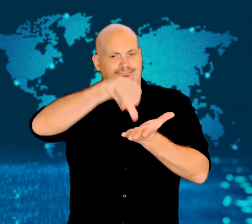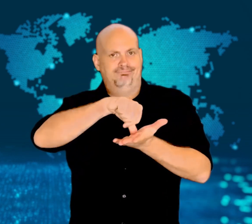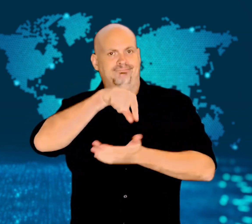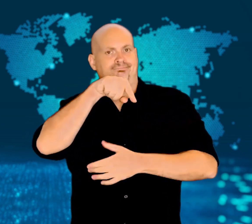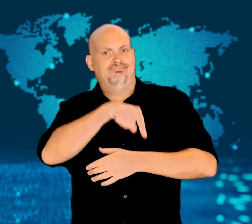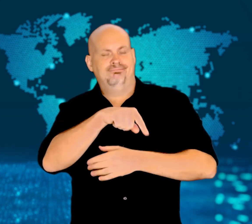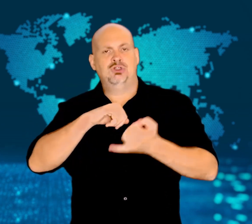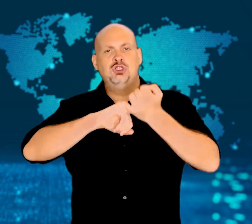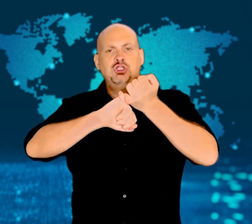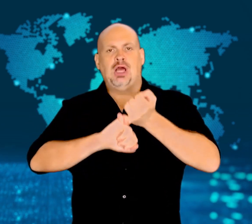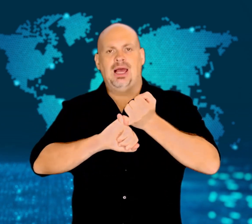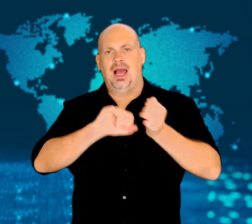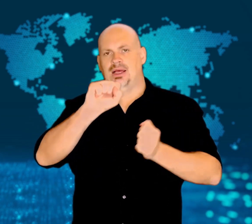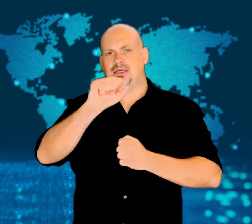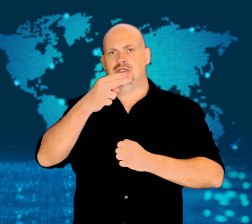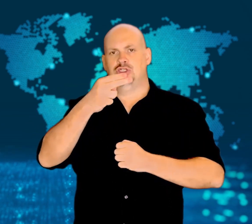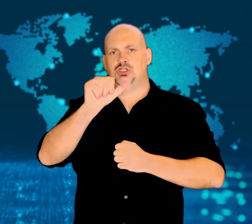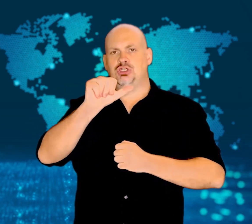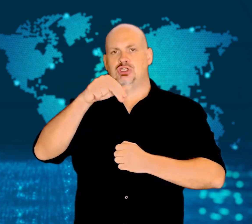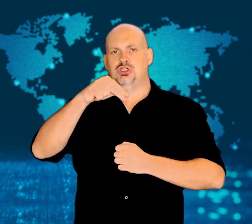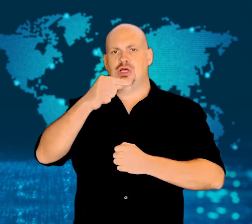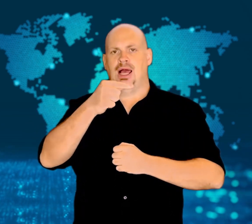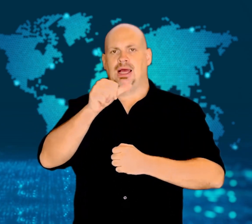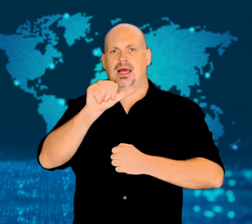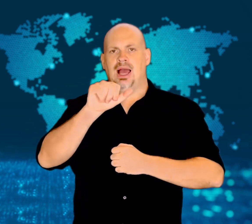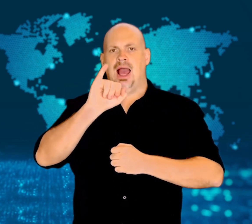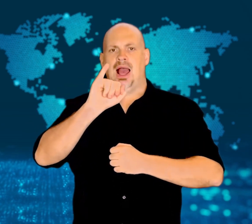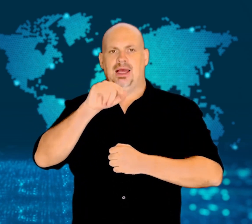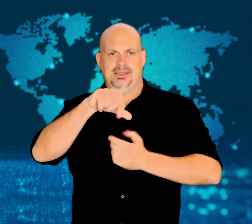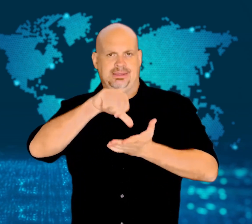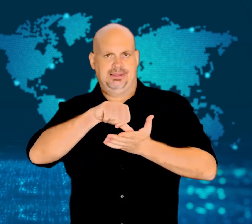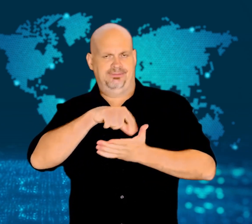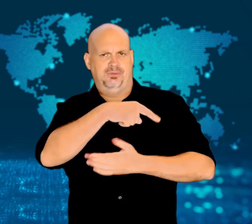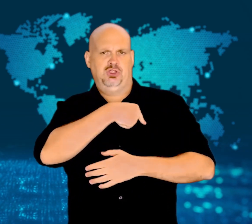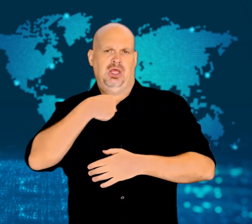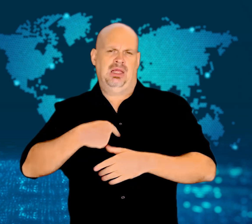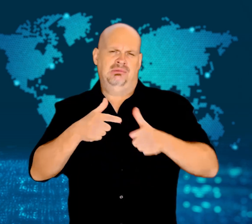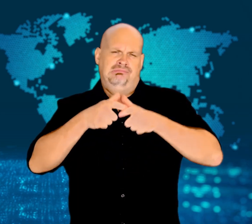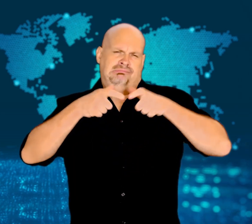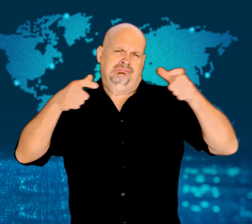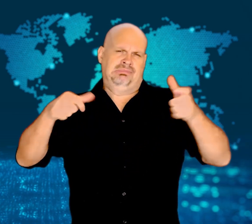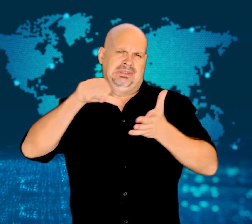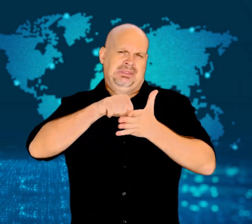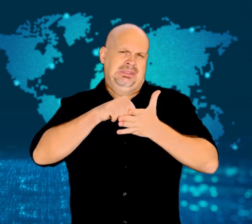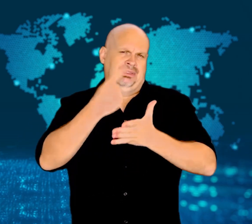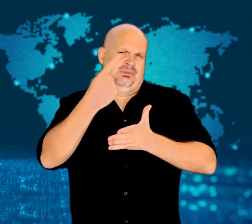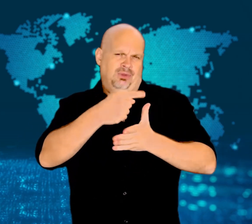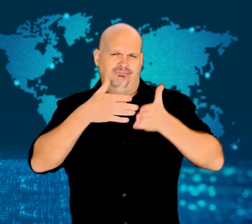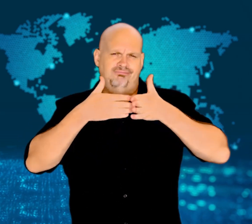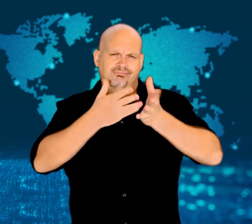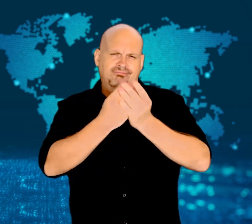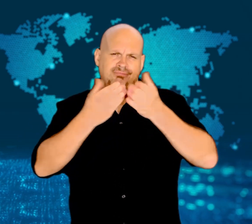which has been locked down for five weeks.